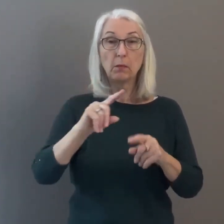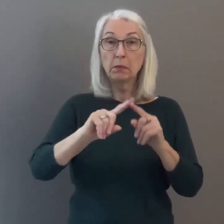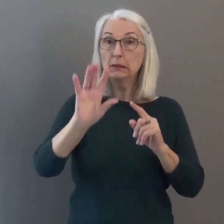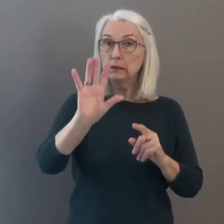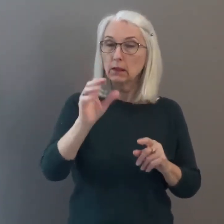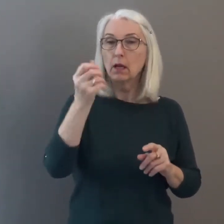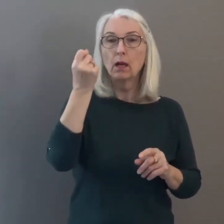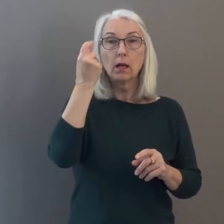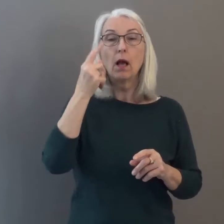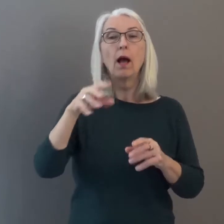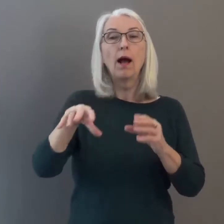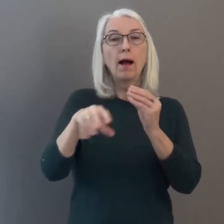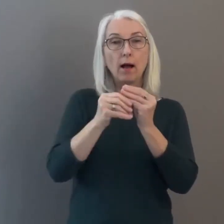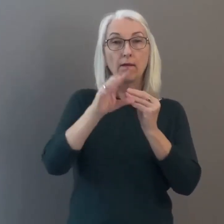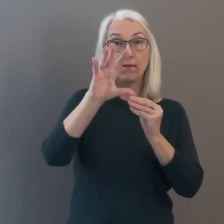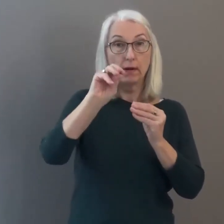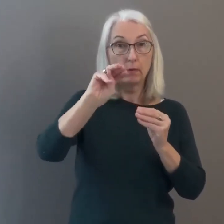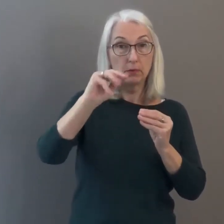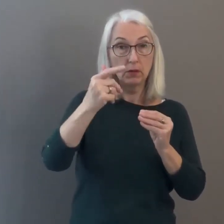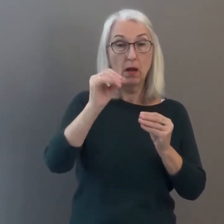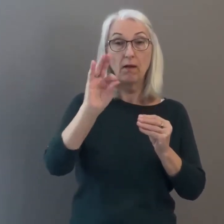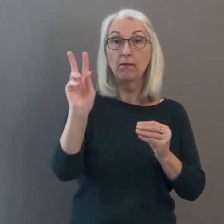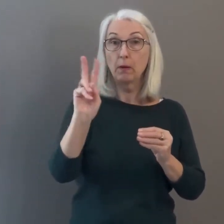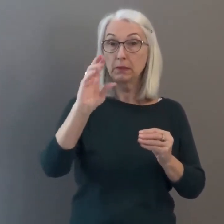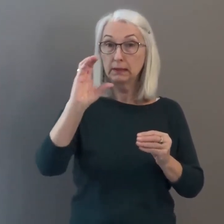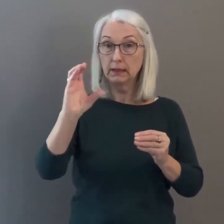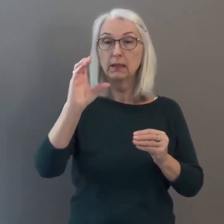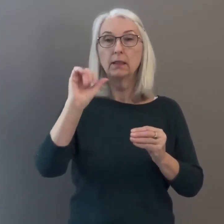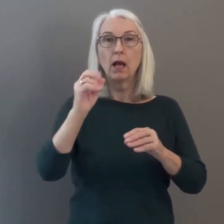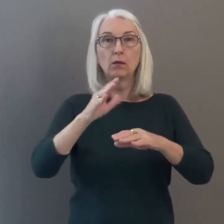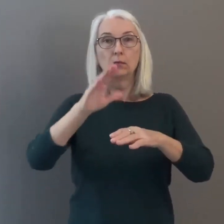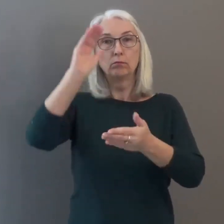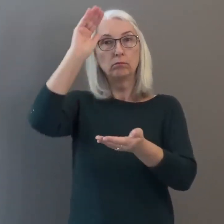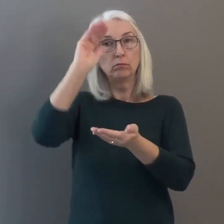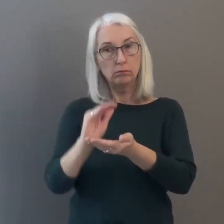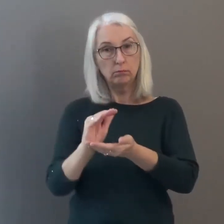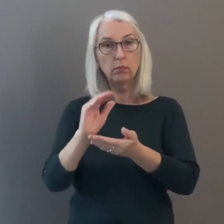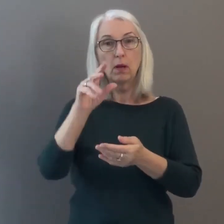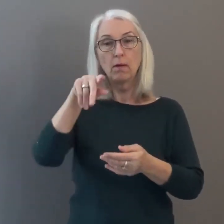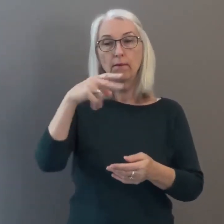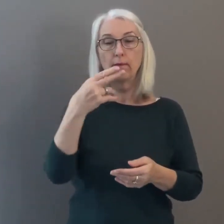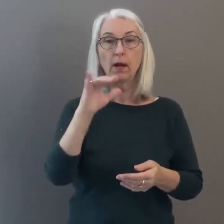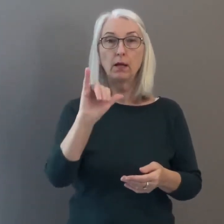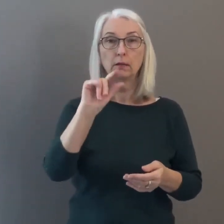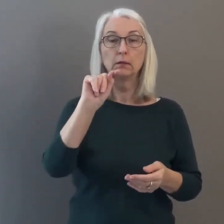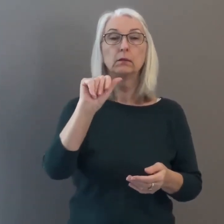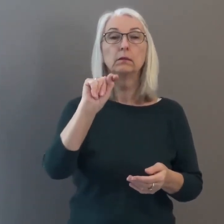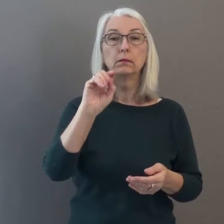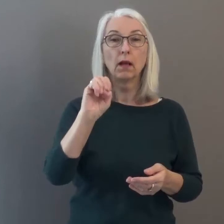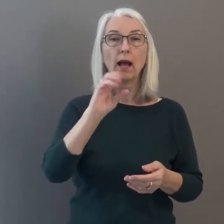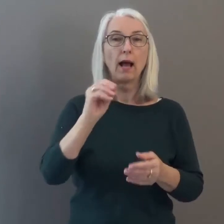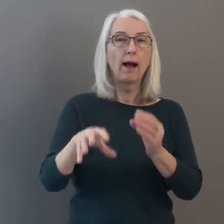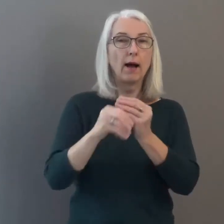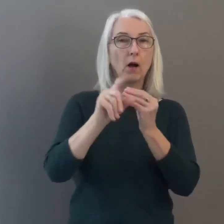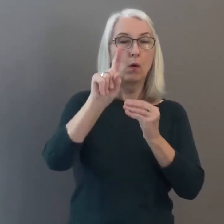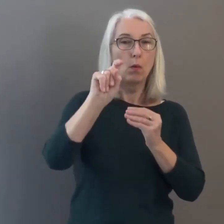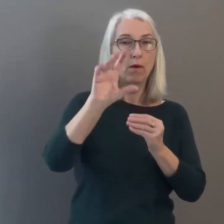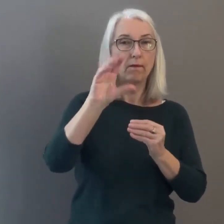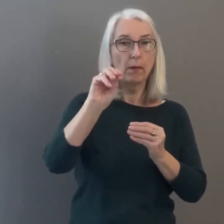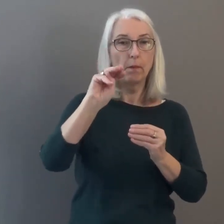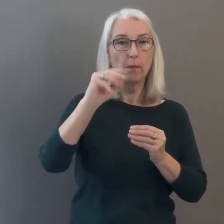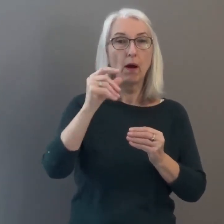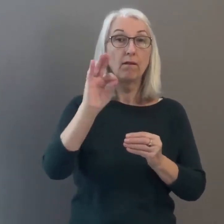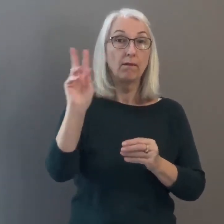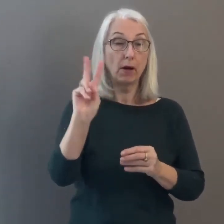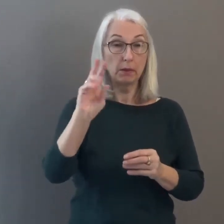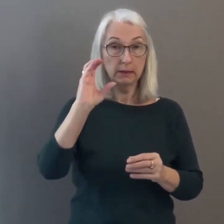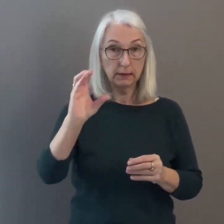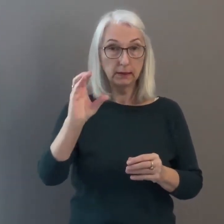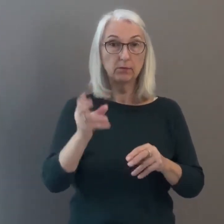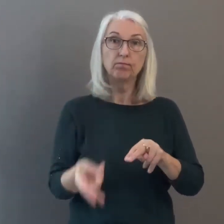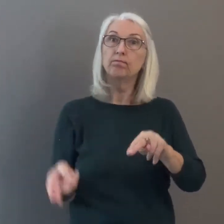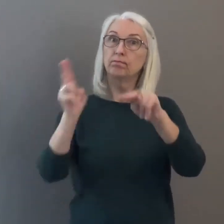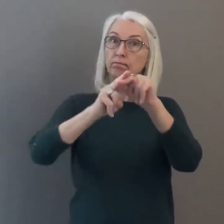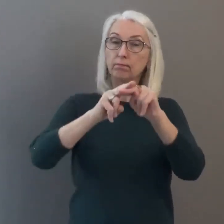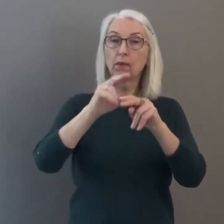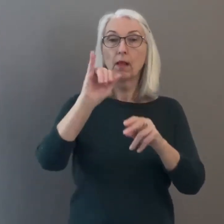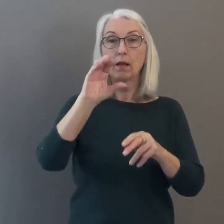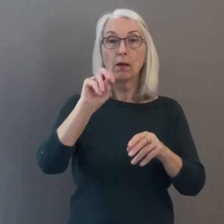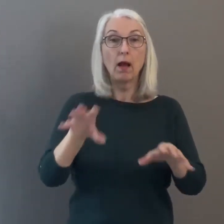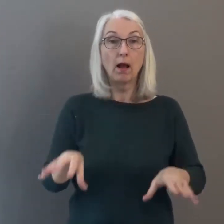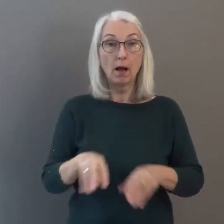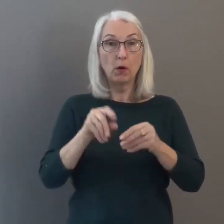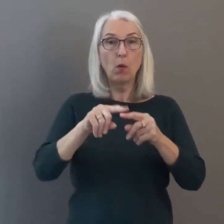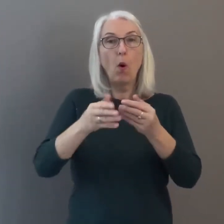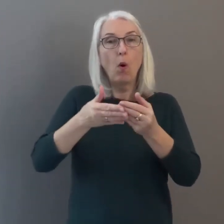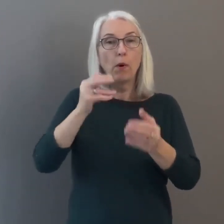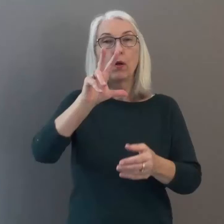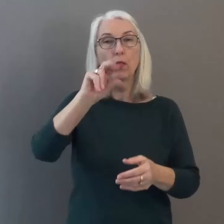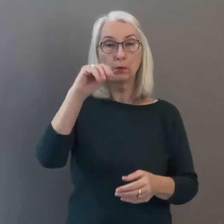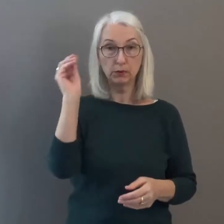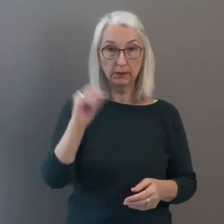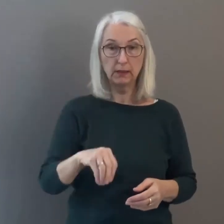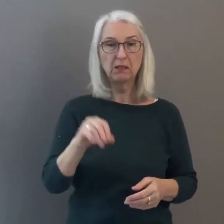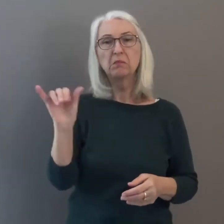But adding 50 mg of vitamin C counteracted the phytate, and adding 150 mg of vitamin C increased iron absorption to almost 30%.